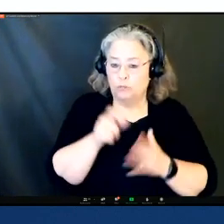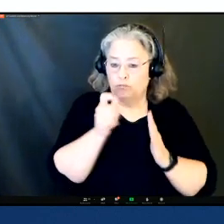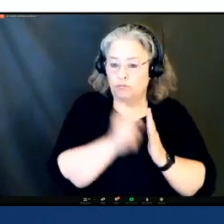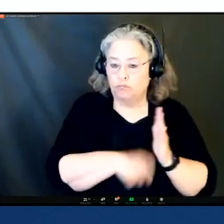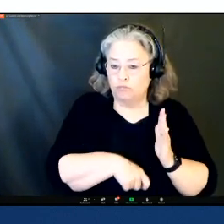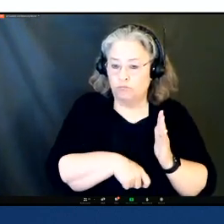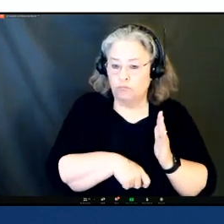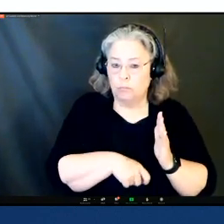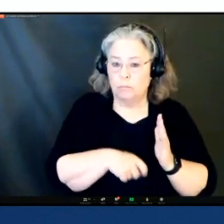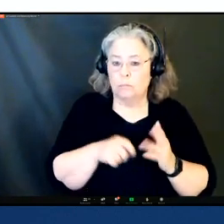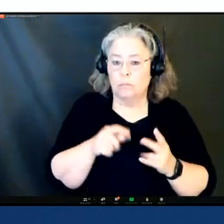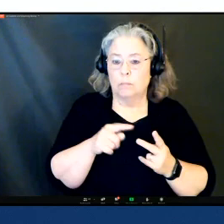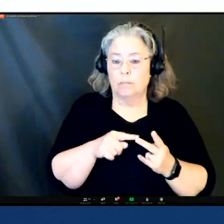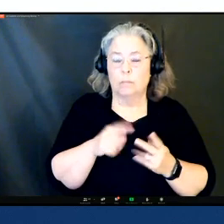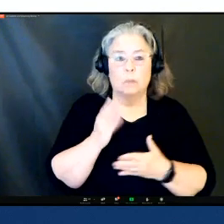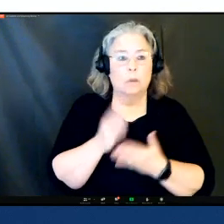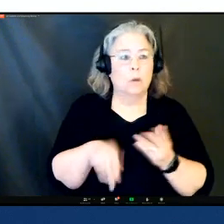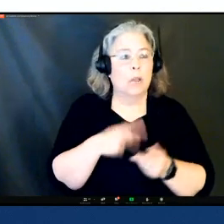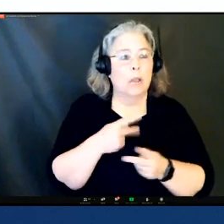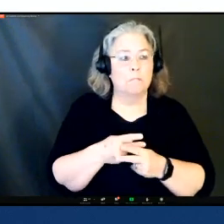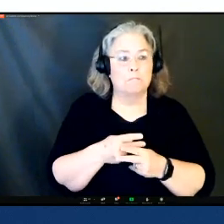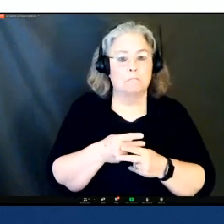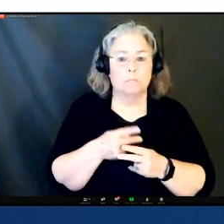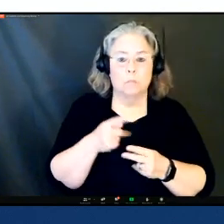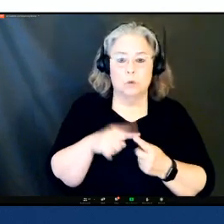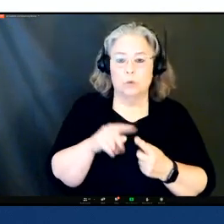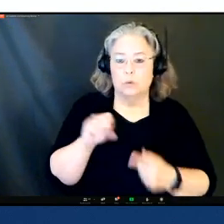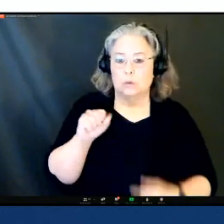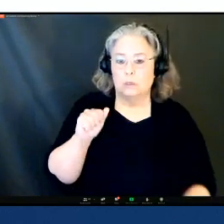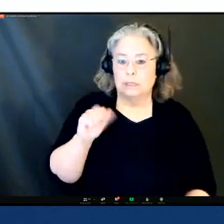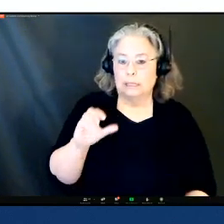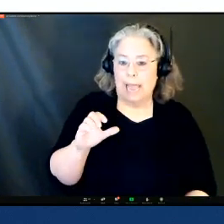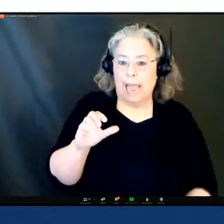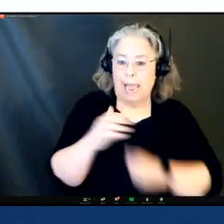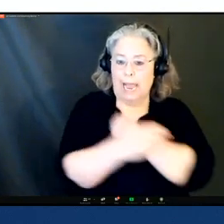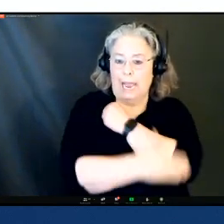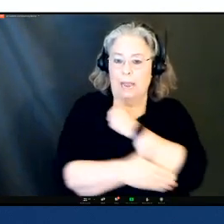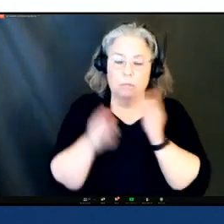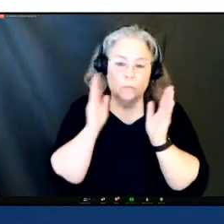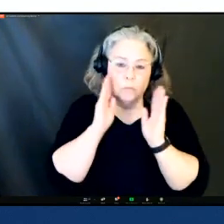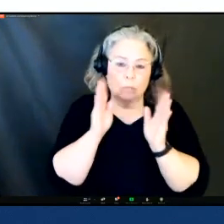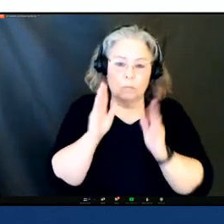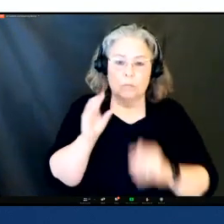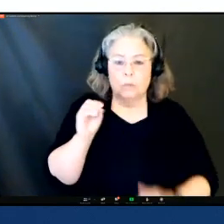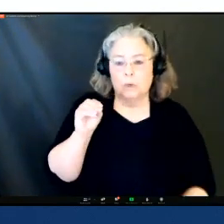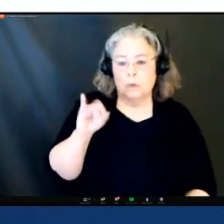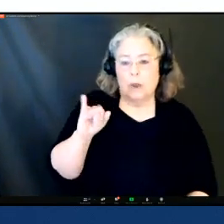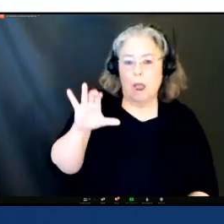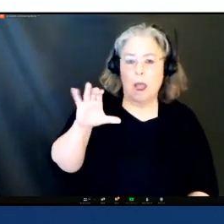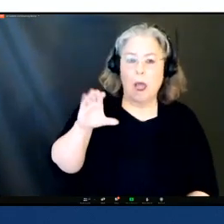or some type of correspondence to Sacramento County. Attention. Office of Budget and Debt Management.